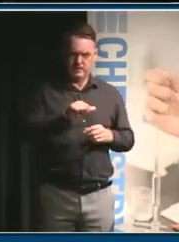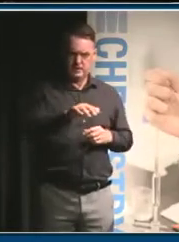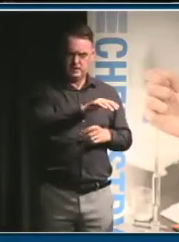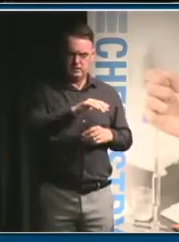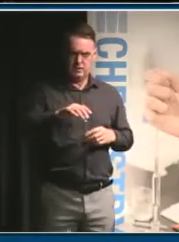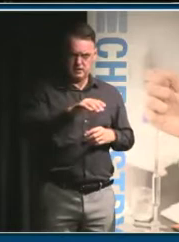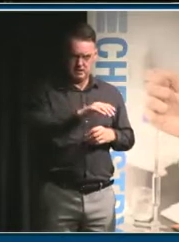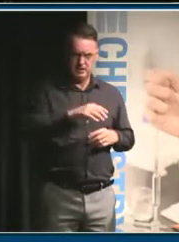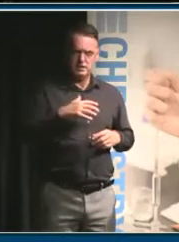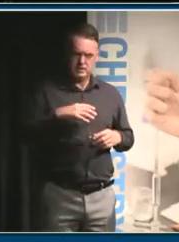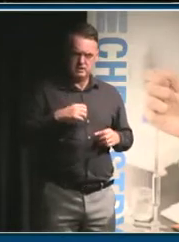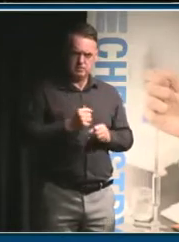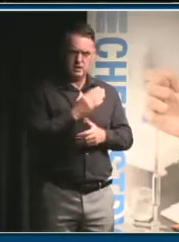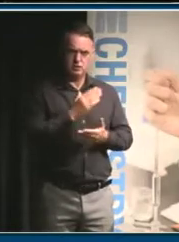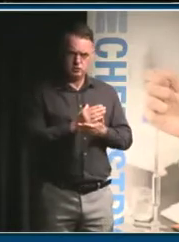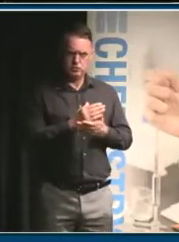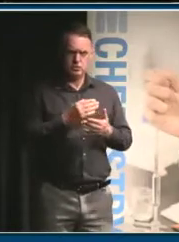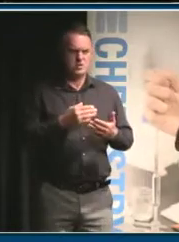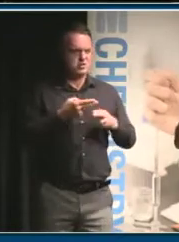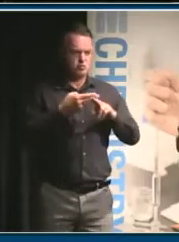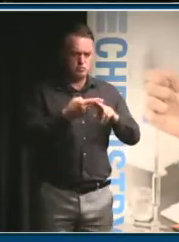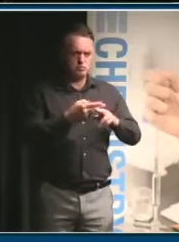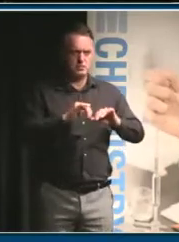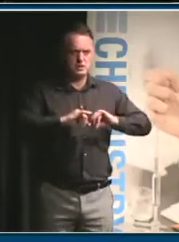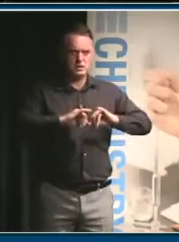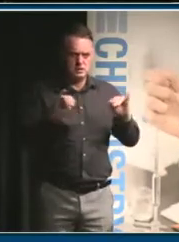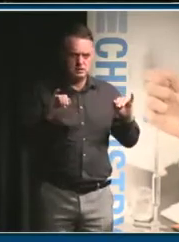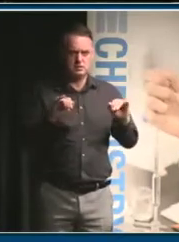than an understanding reproductive hazards? of an understanding of mechanistic toxicology?